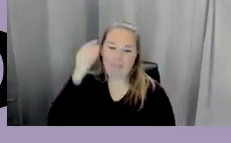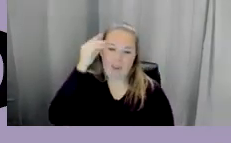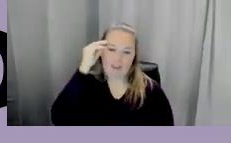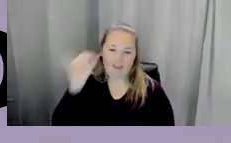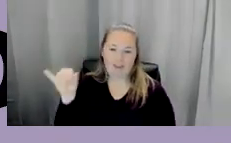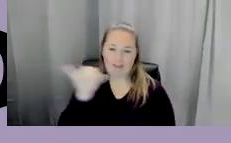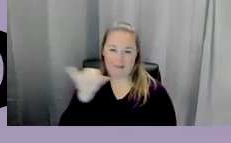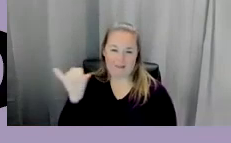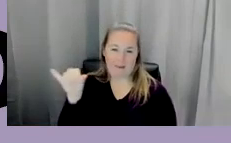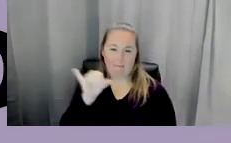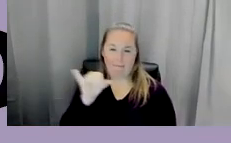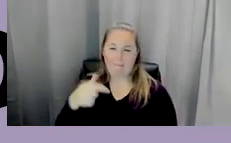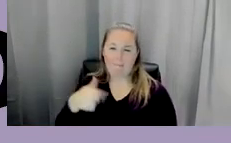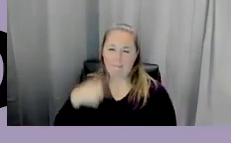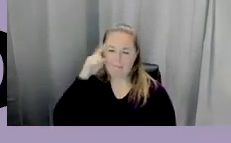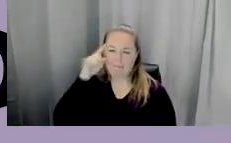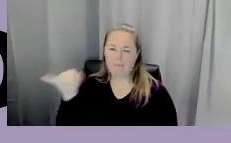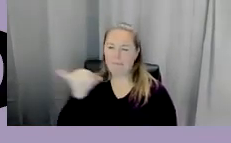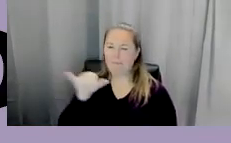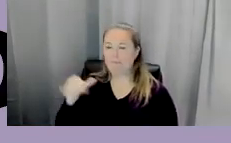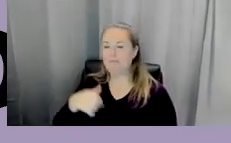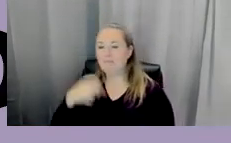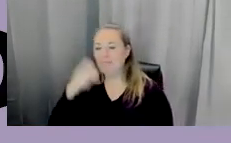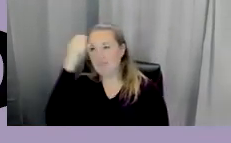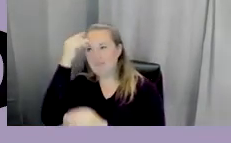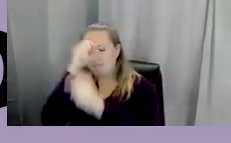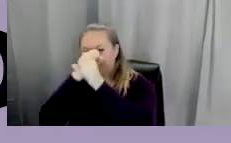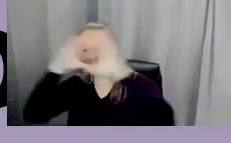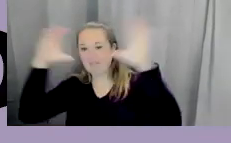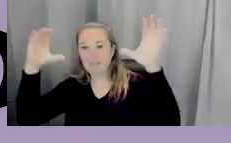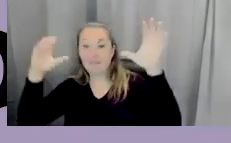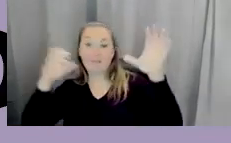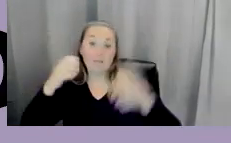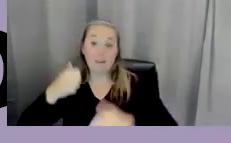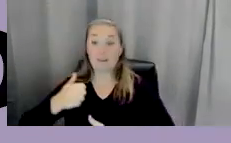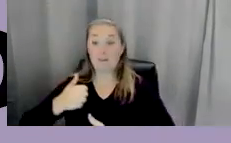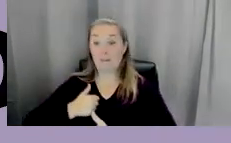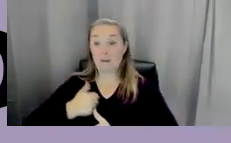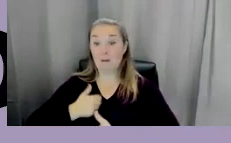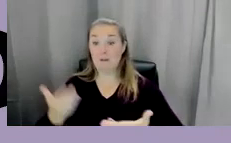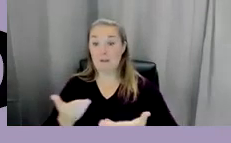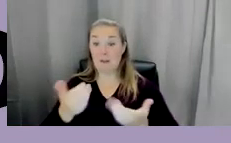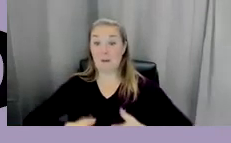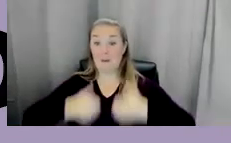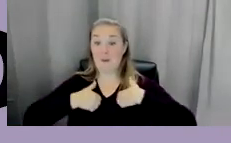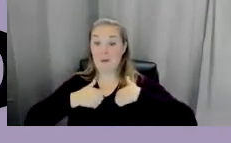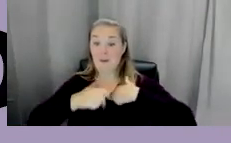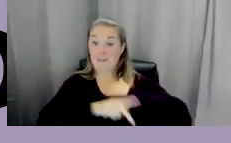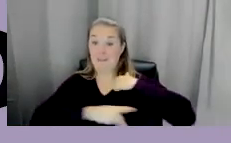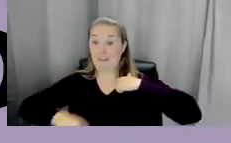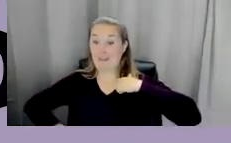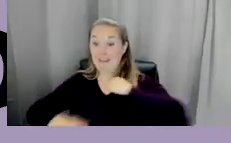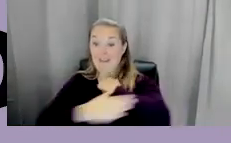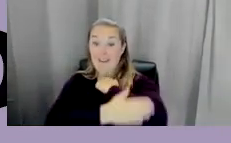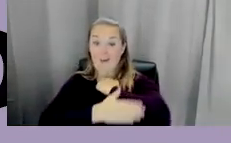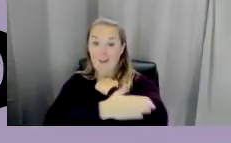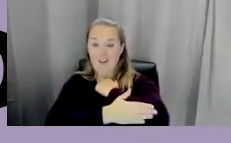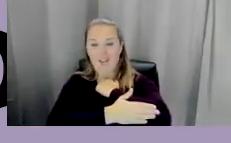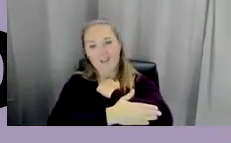IF YOU WANT TO SPEAK TO THAT A LITTLE BIT.